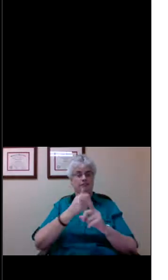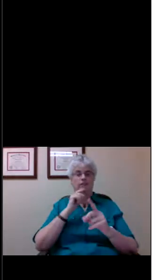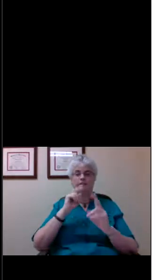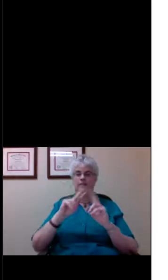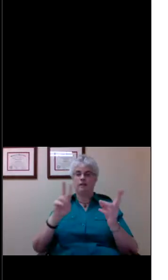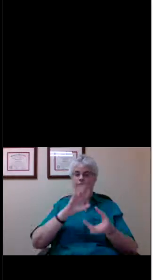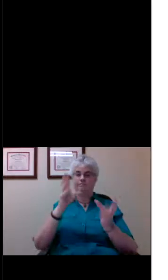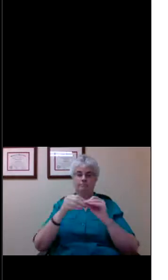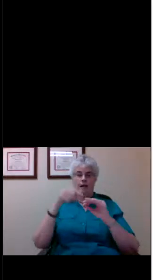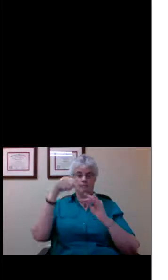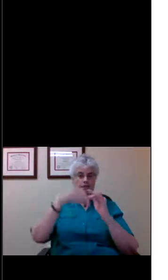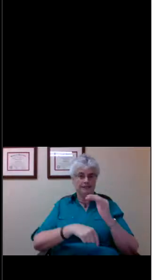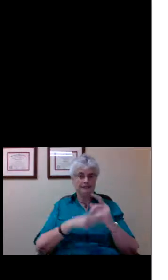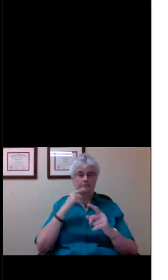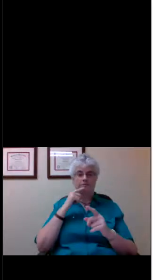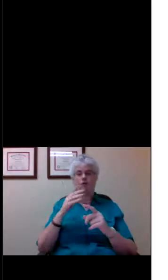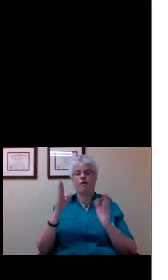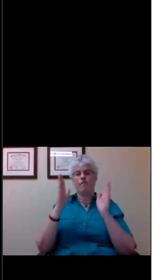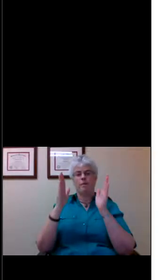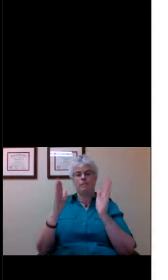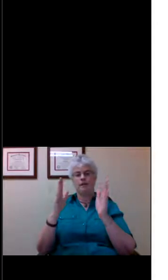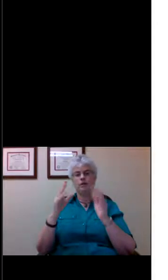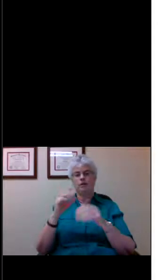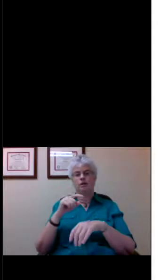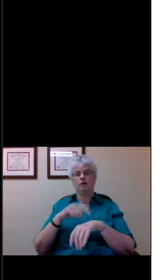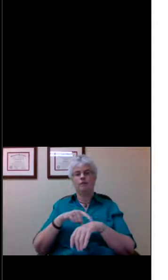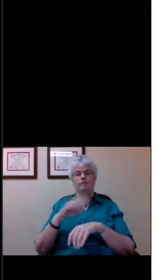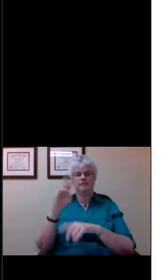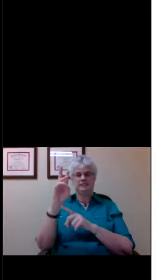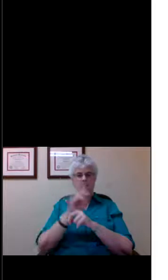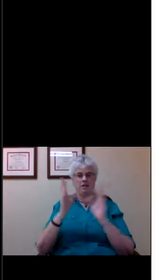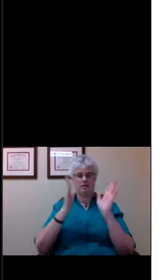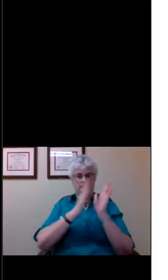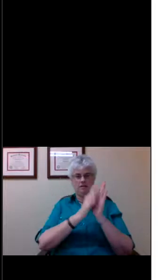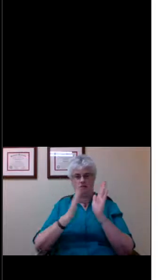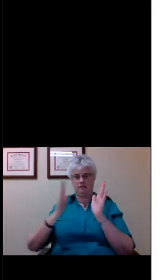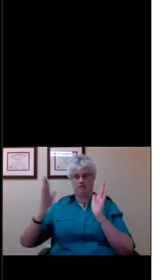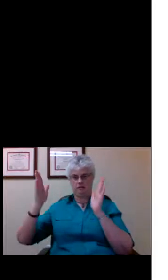initiative and the process that was- it is very comprehensive process. And it was